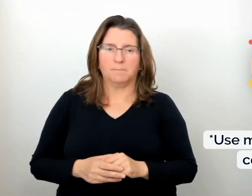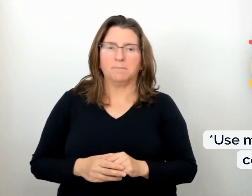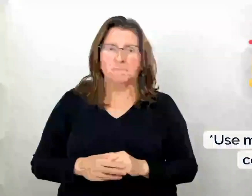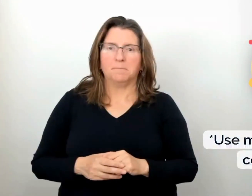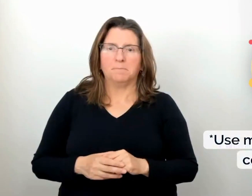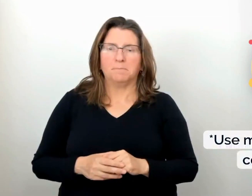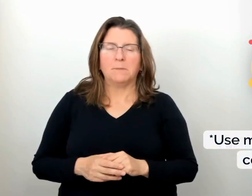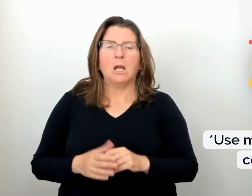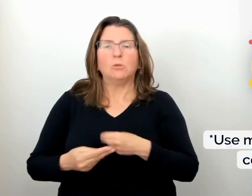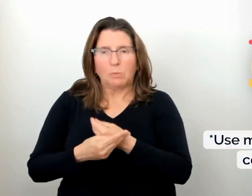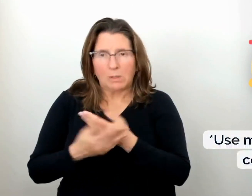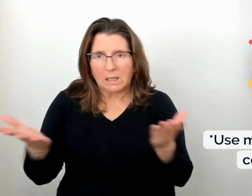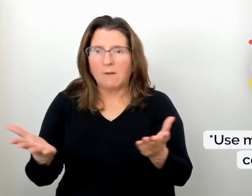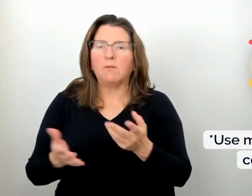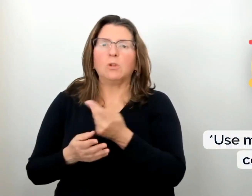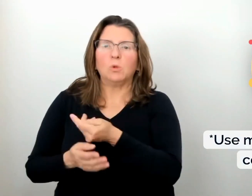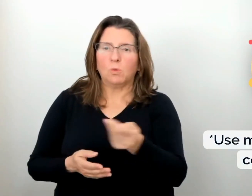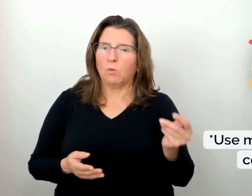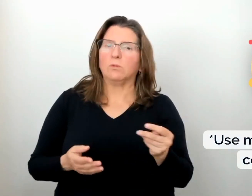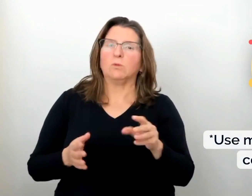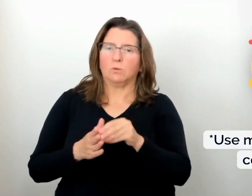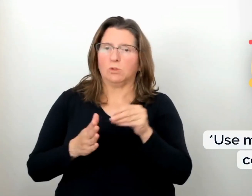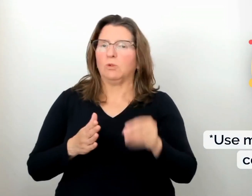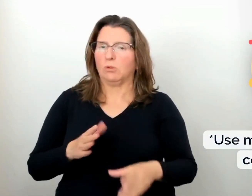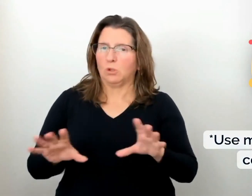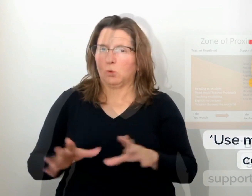The point is to have multiple "tools" for them to choose from.